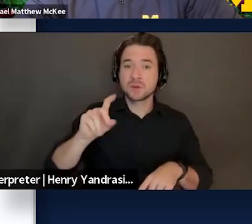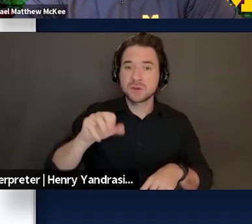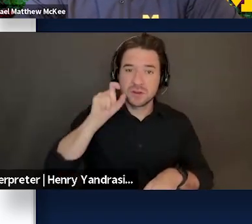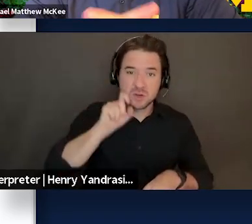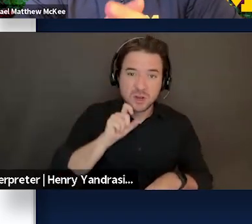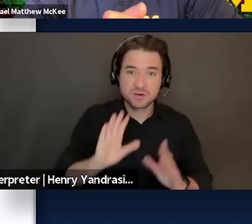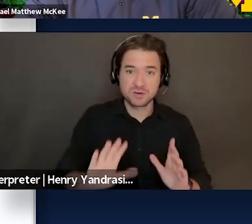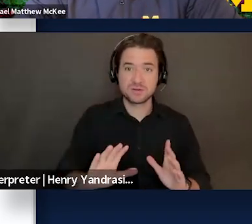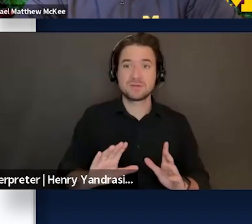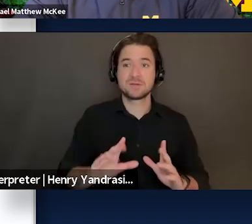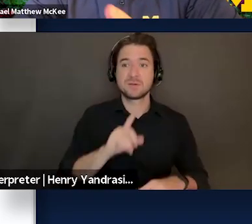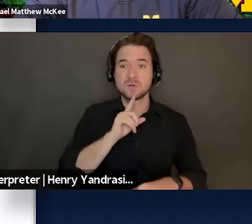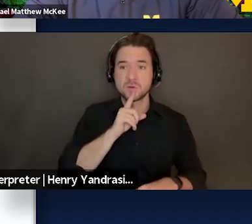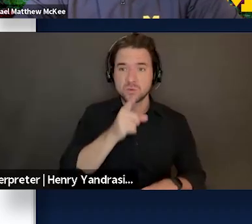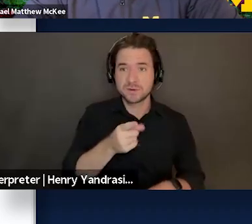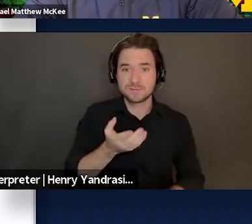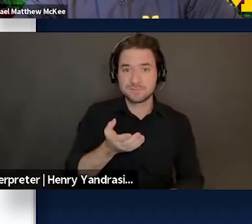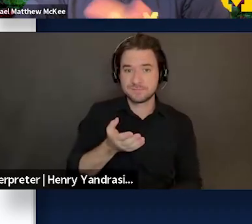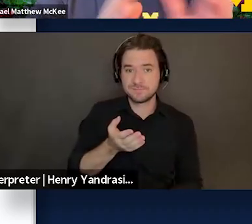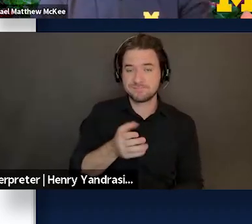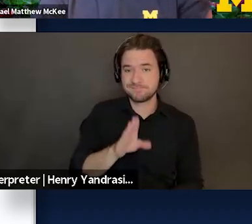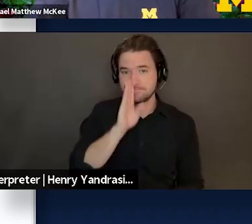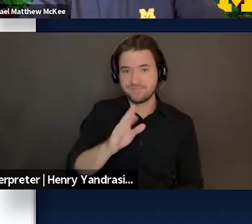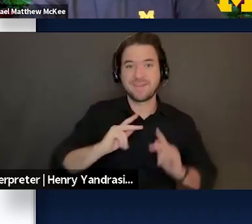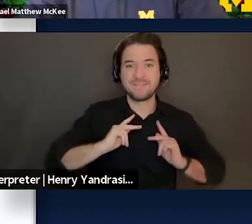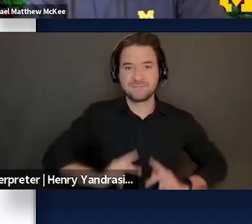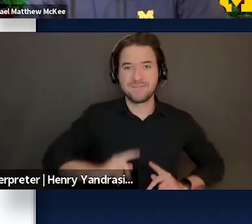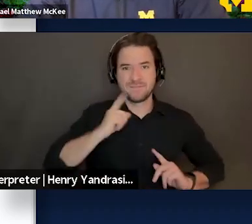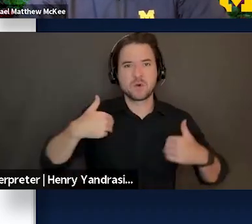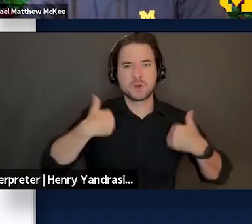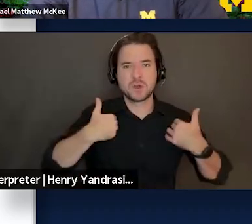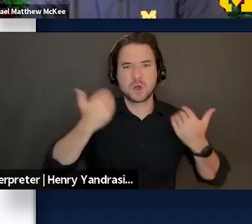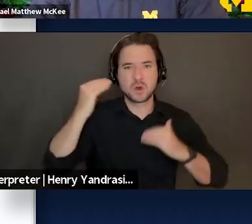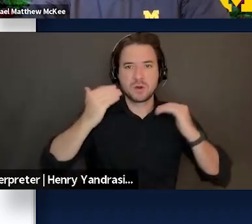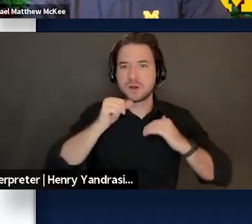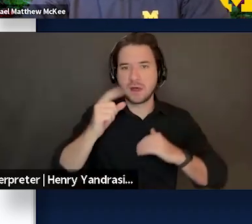I mean, a really sort of straightforward physical for younger adults does not always include it.